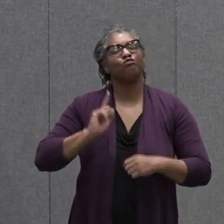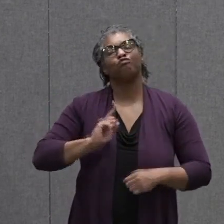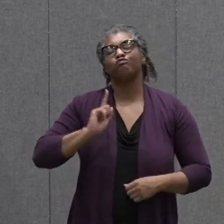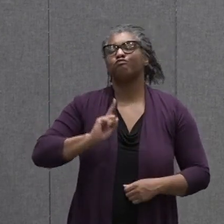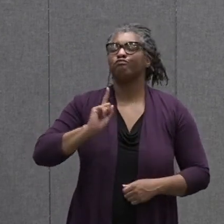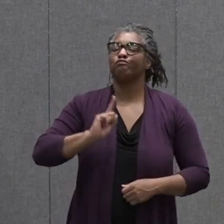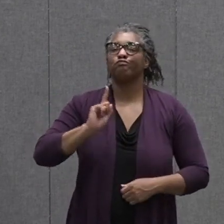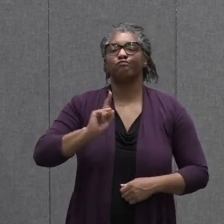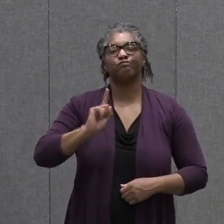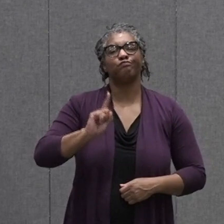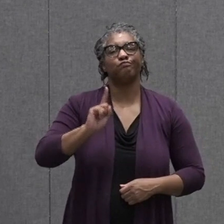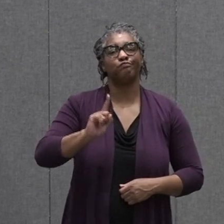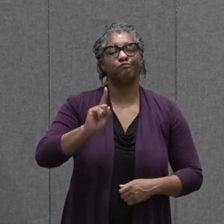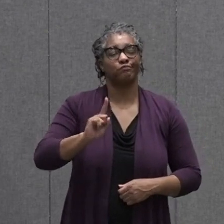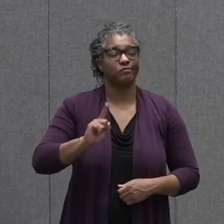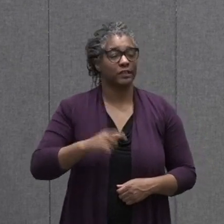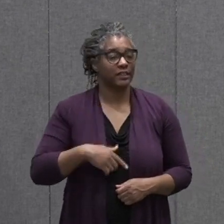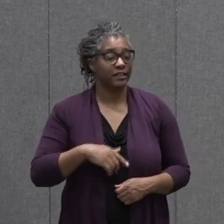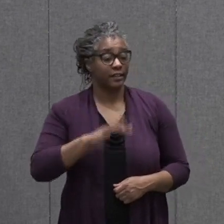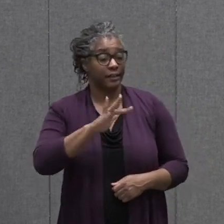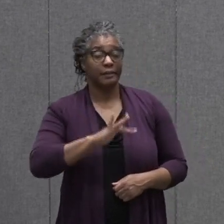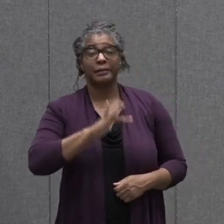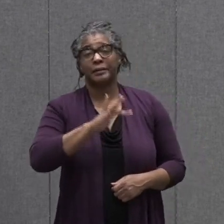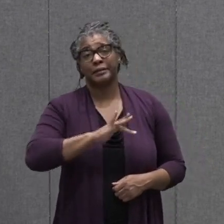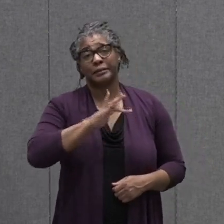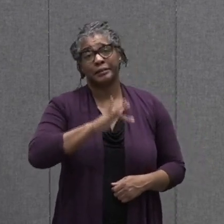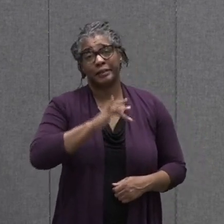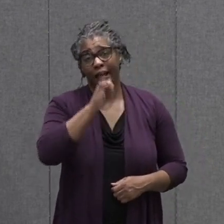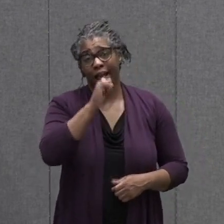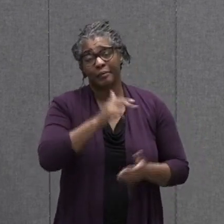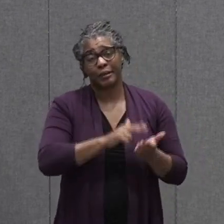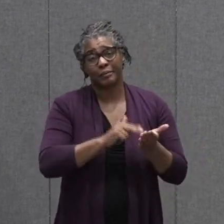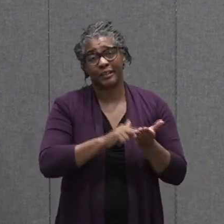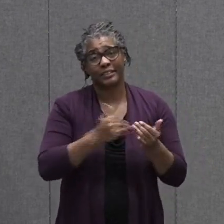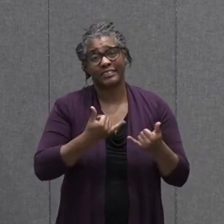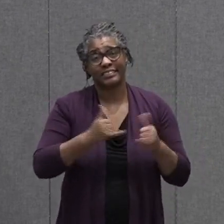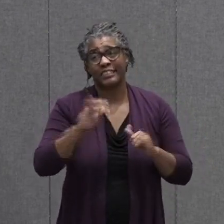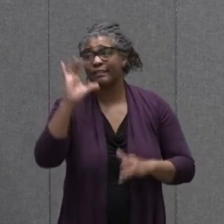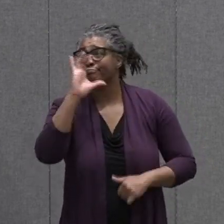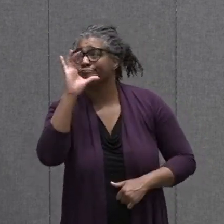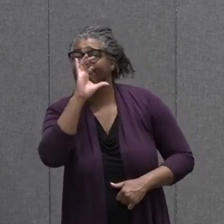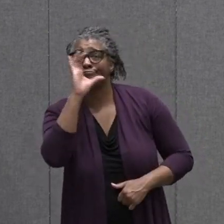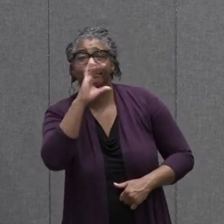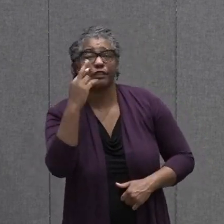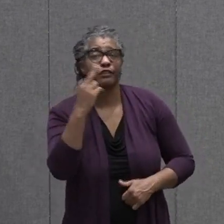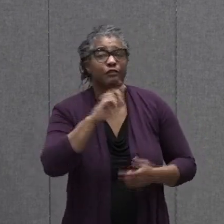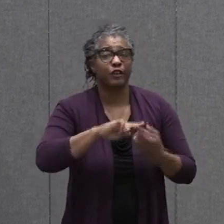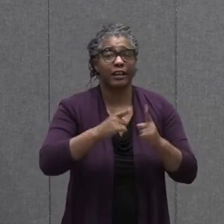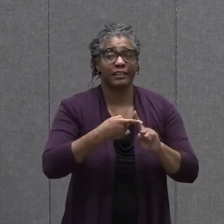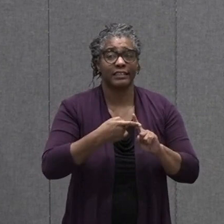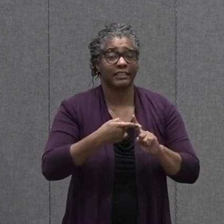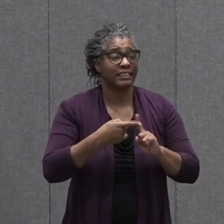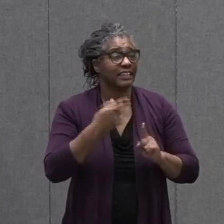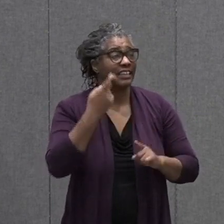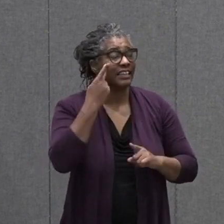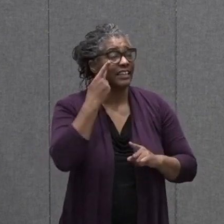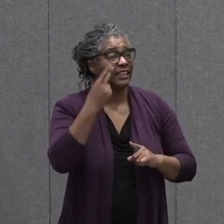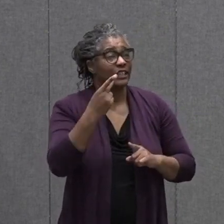So poor Peanut Butter, still looking for a friend, and you see Hamburger, walking some hot dogs.